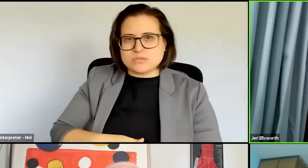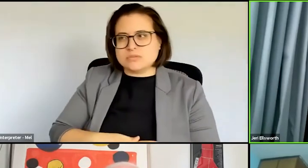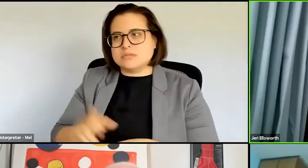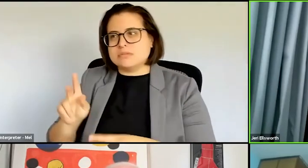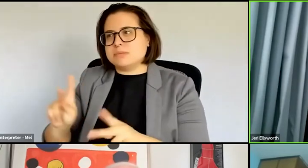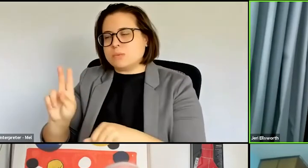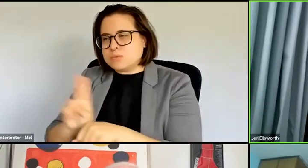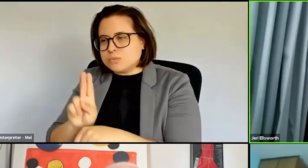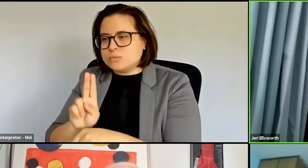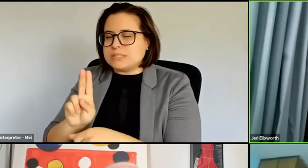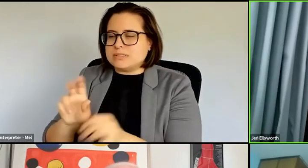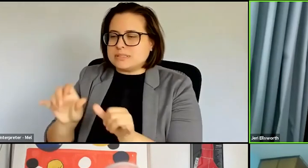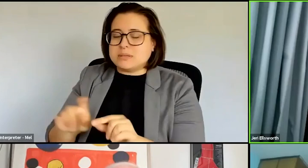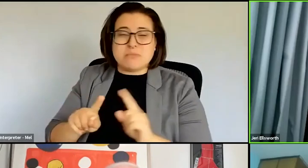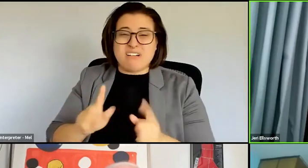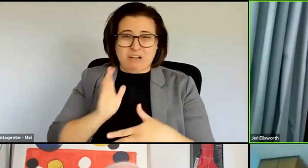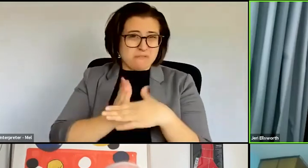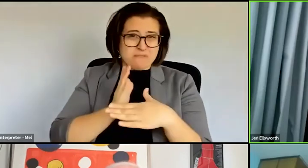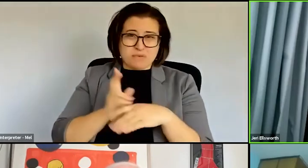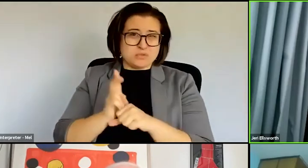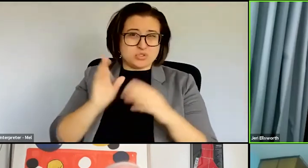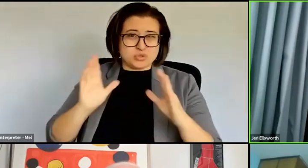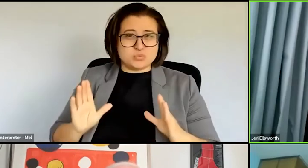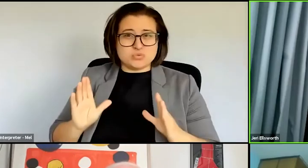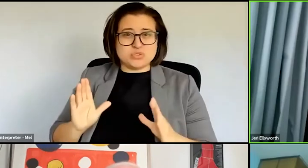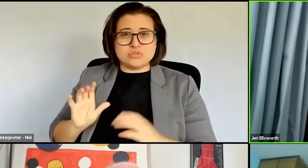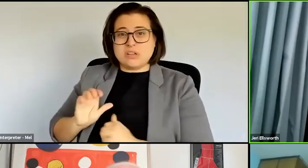the average user, the more you can make that fade away in the background I think the better.